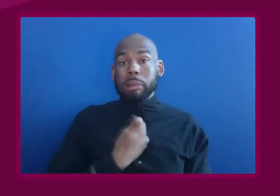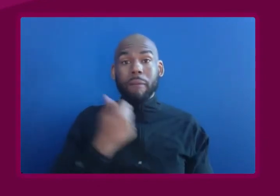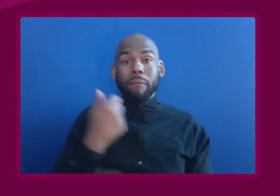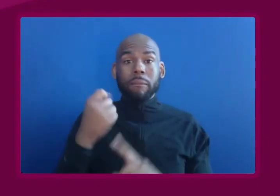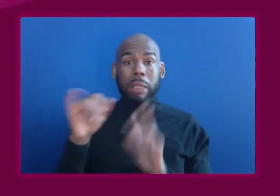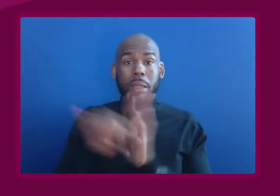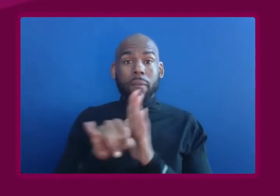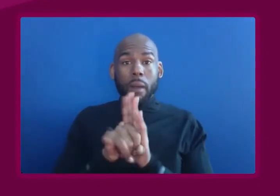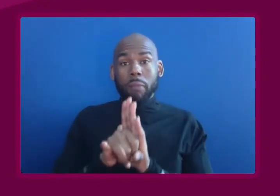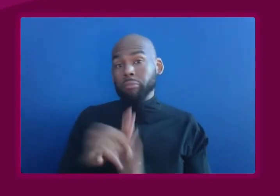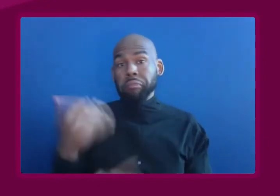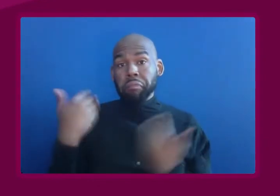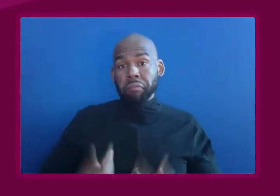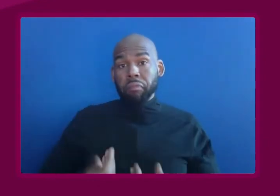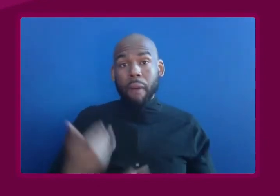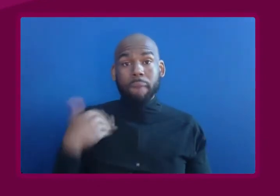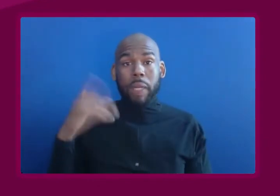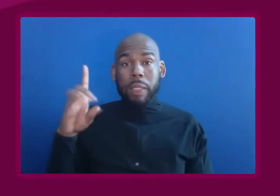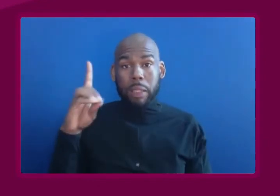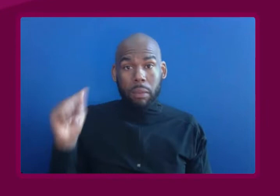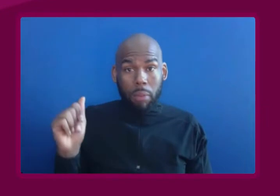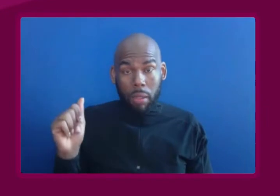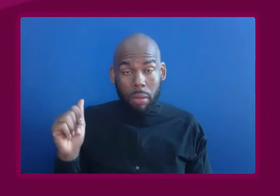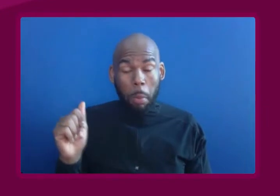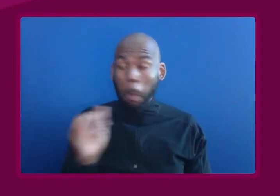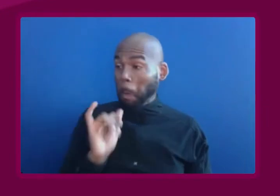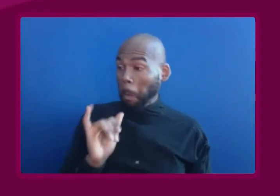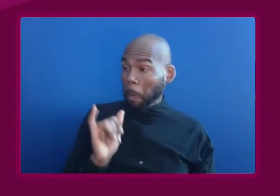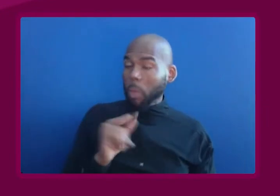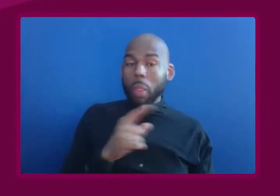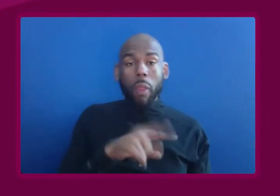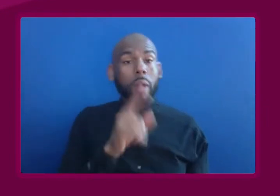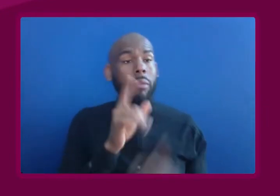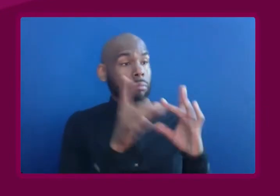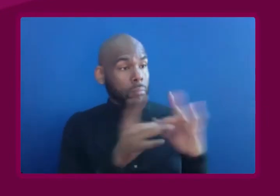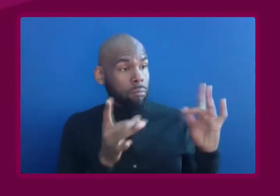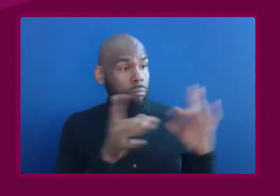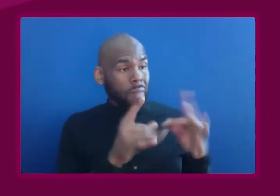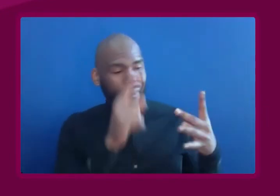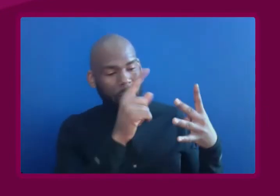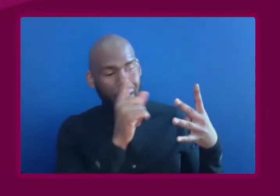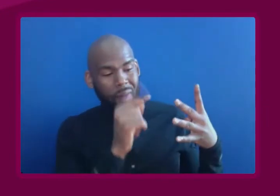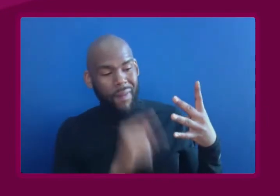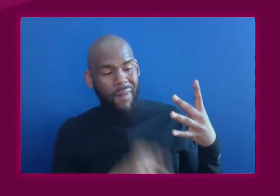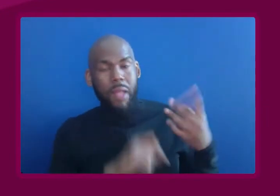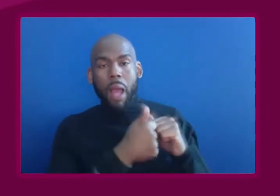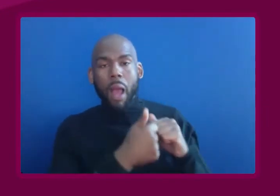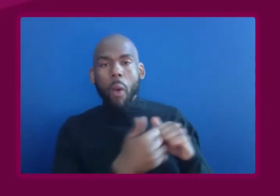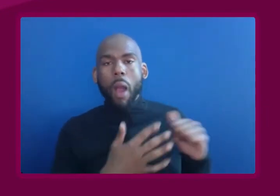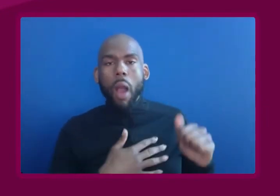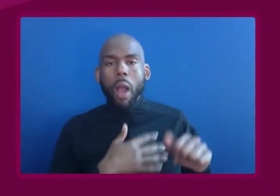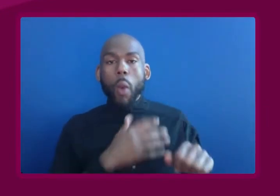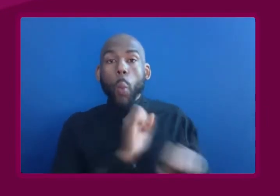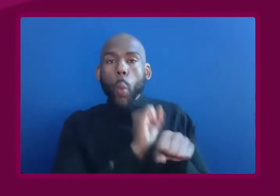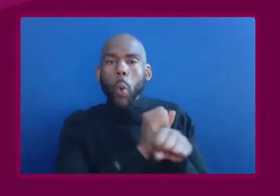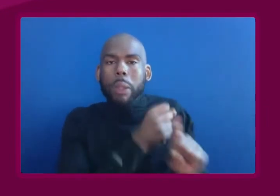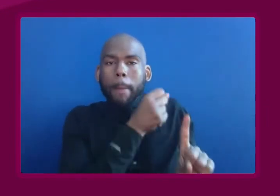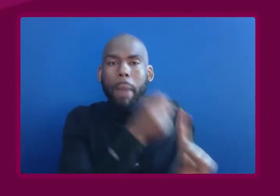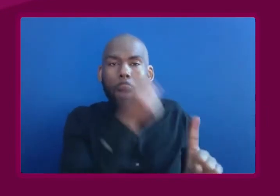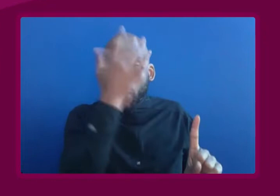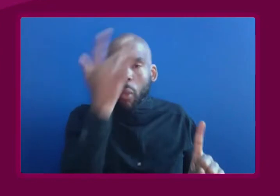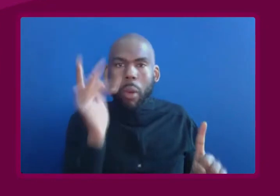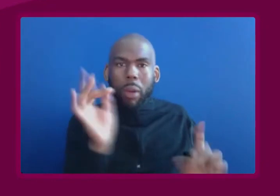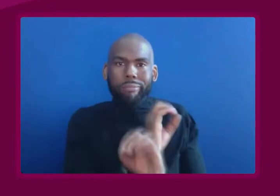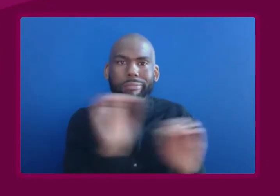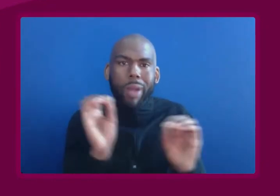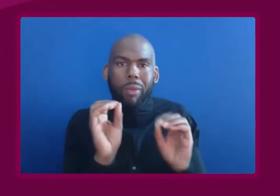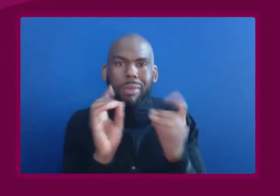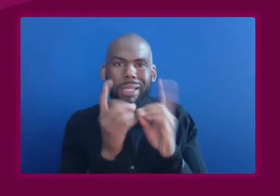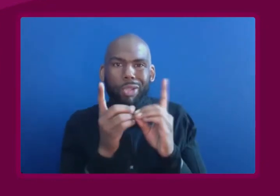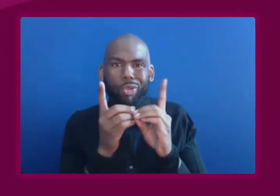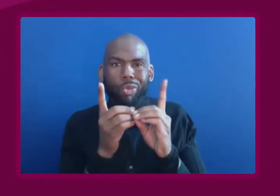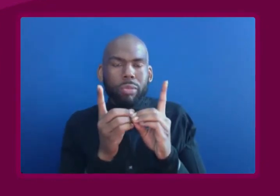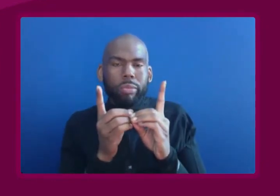I have a disability and this is how I am impacted at work because of the lack of digital accessibility",